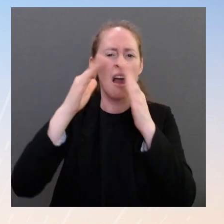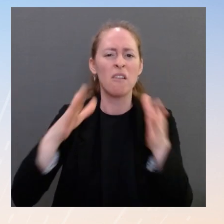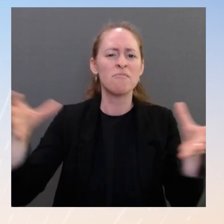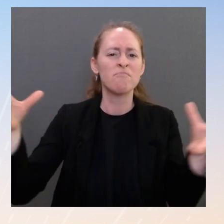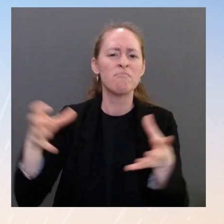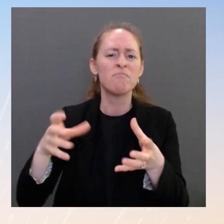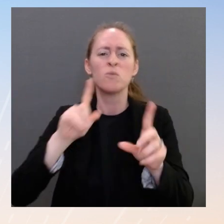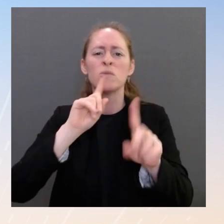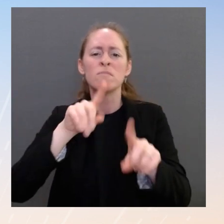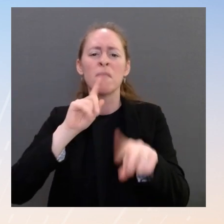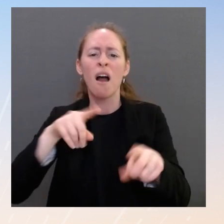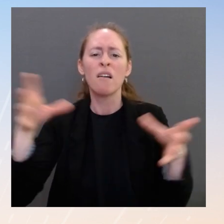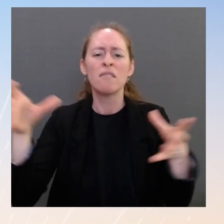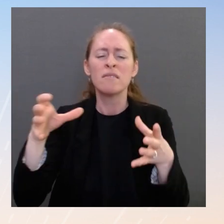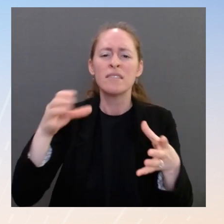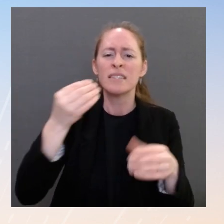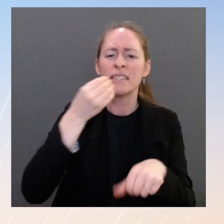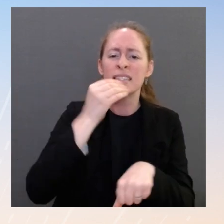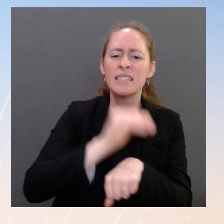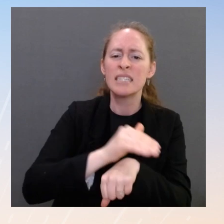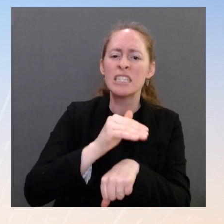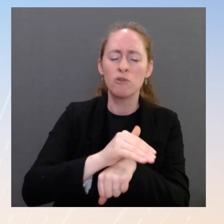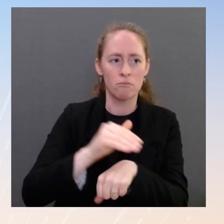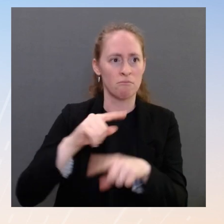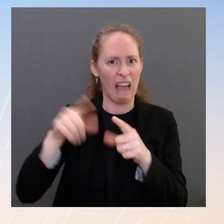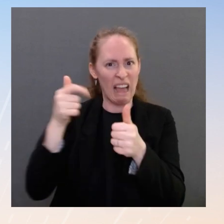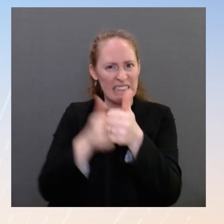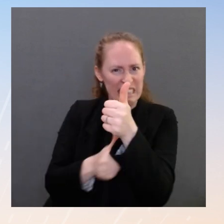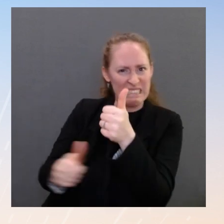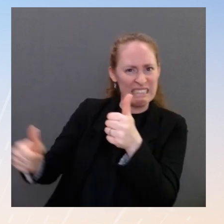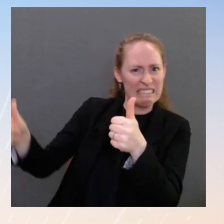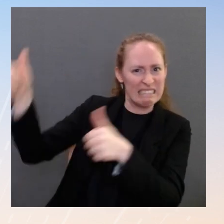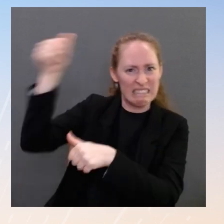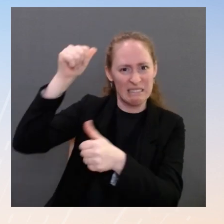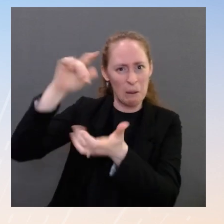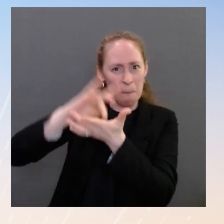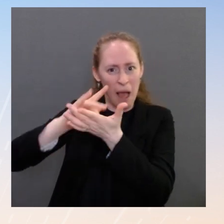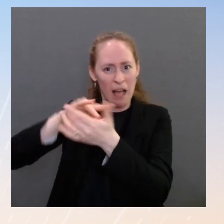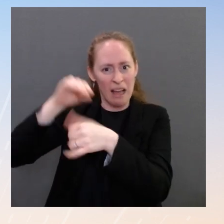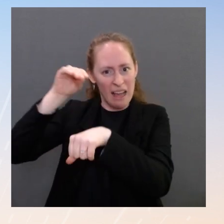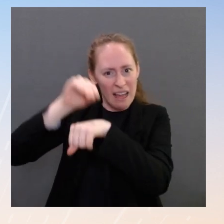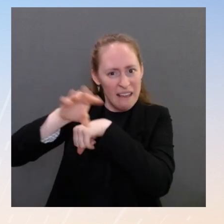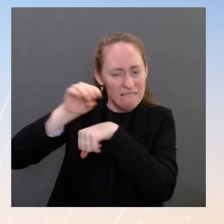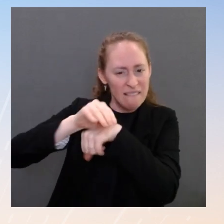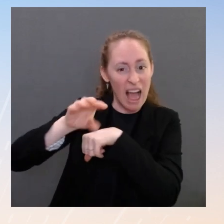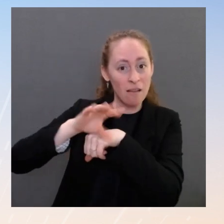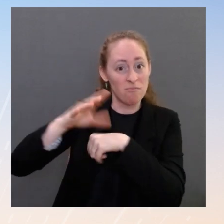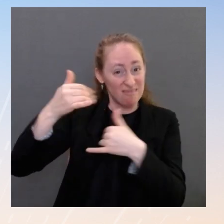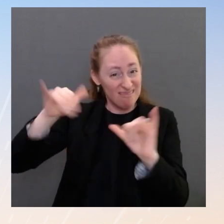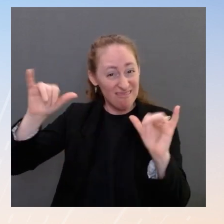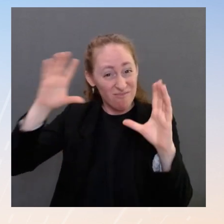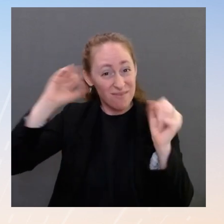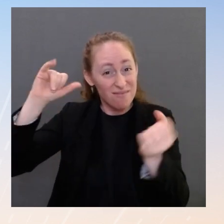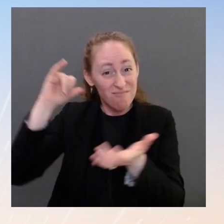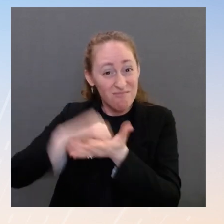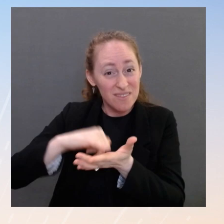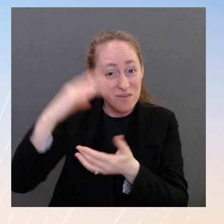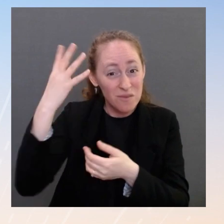As far as we know, the President is still planning to attend. How should people understand Dr. Fauci's decision versus the President's decision?